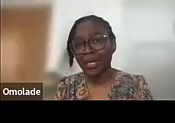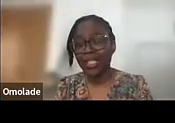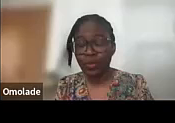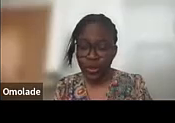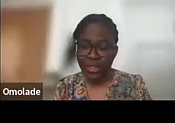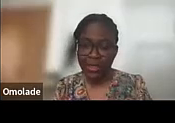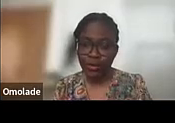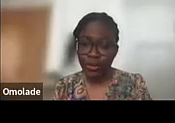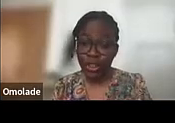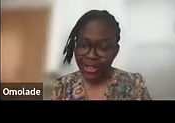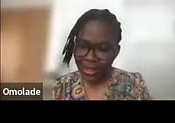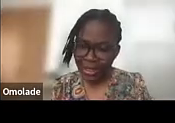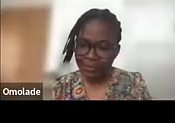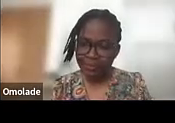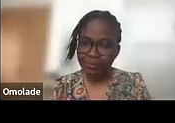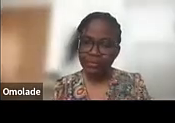minority women experience are not unique to them.